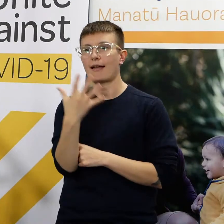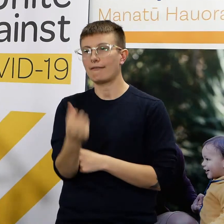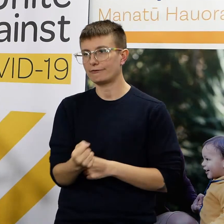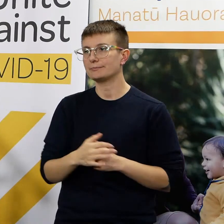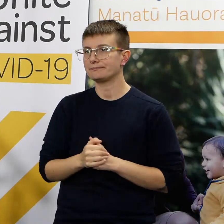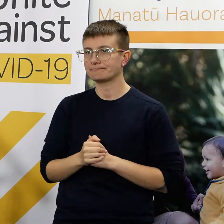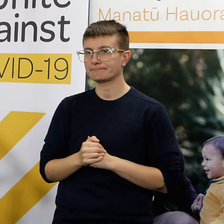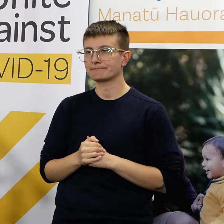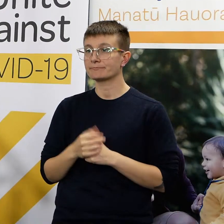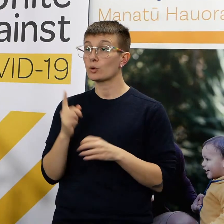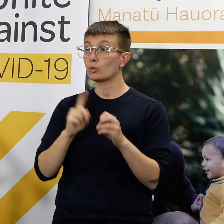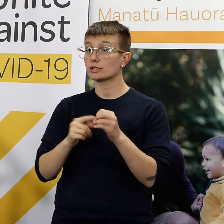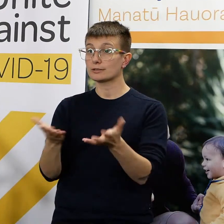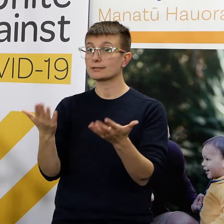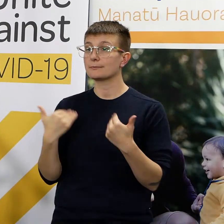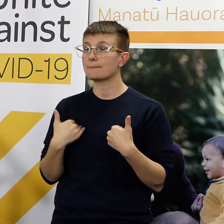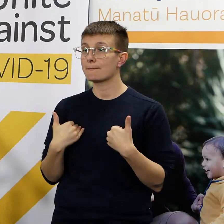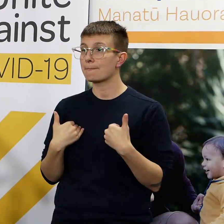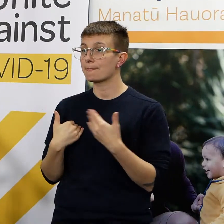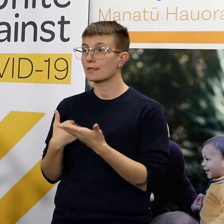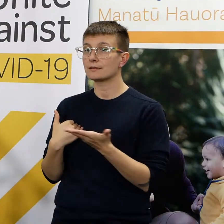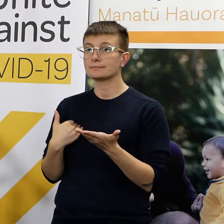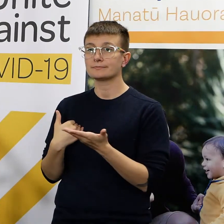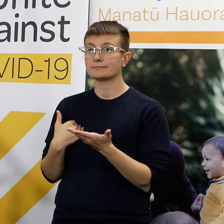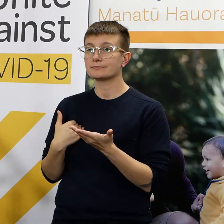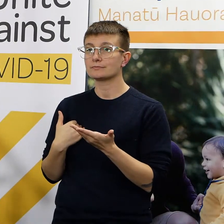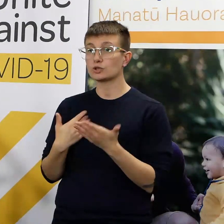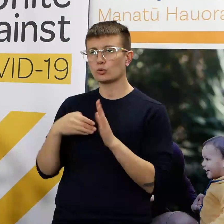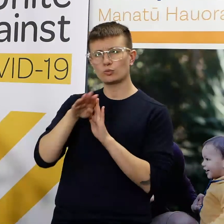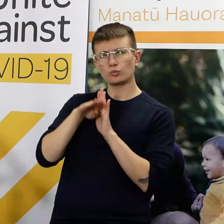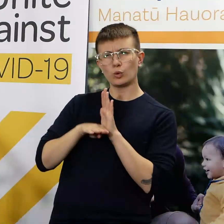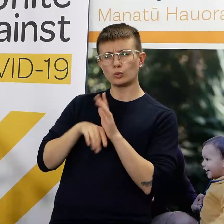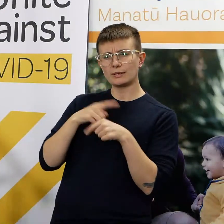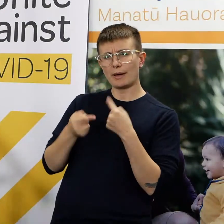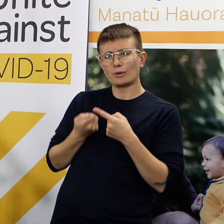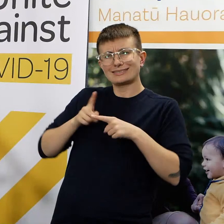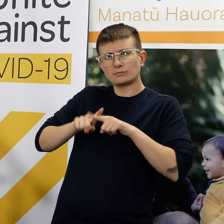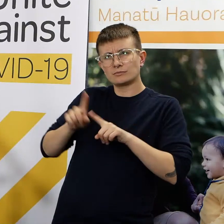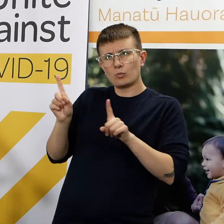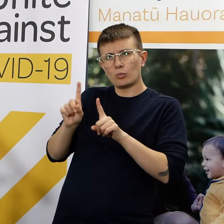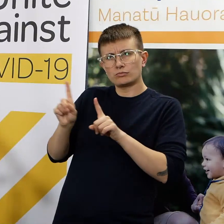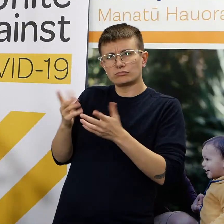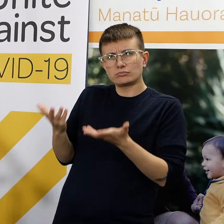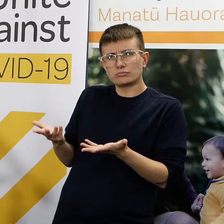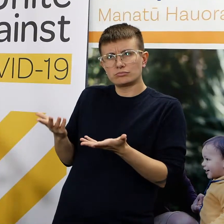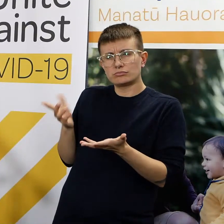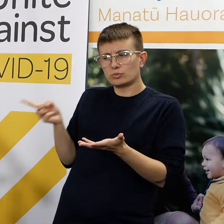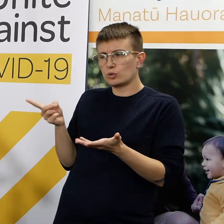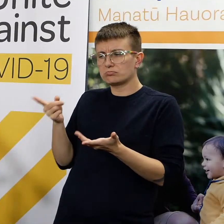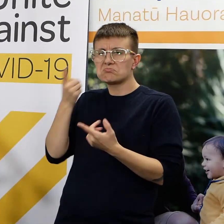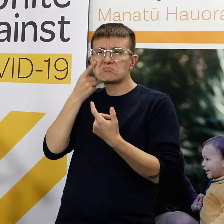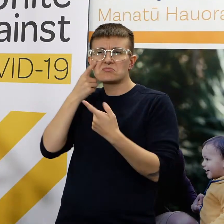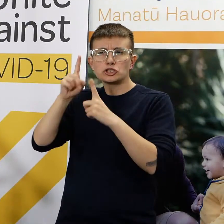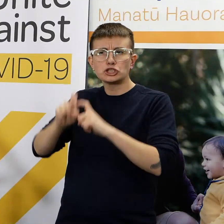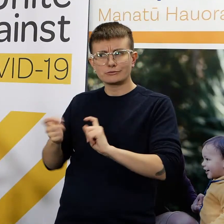Are you going to amend the rules now for exemptions? Which part of the rules? take a look at rules ..